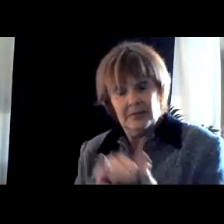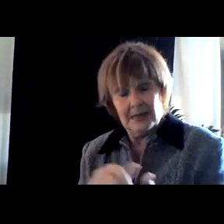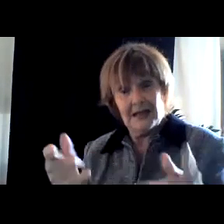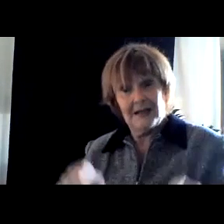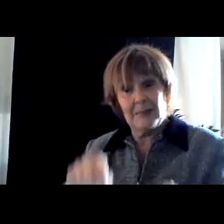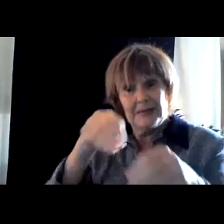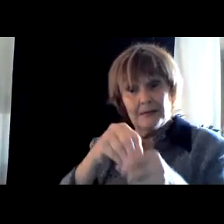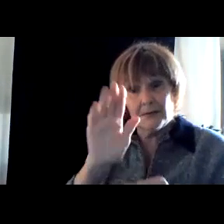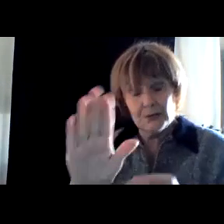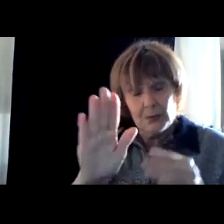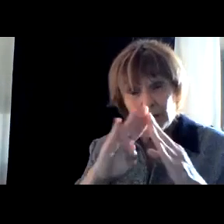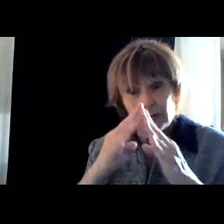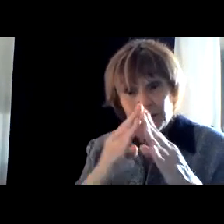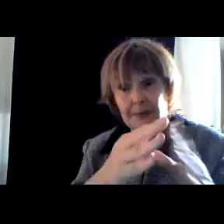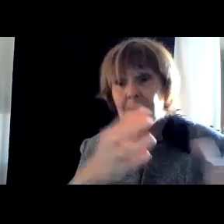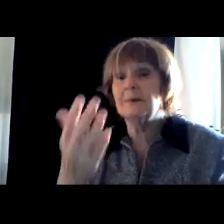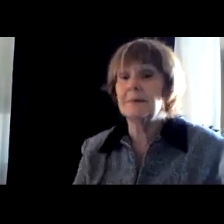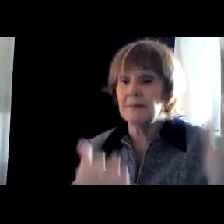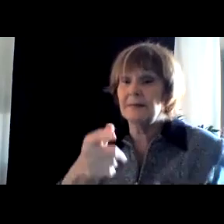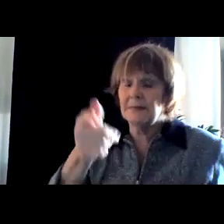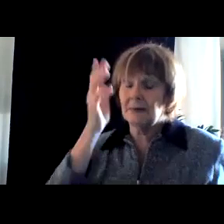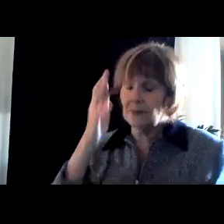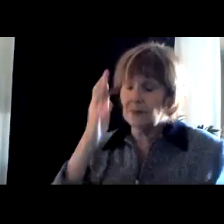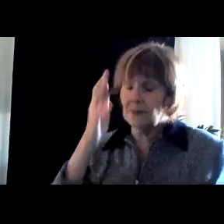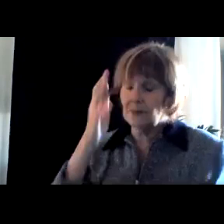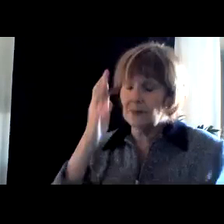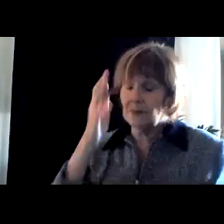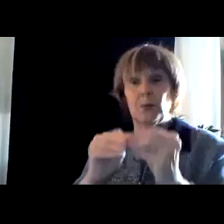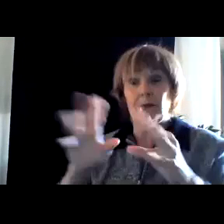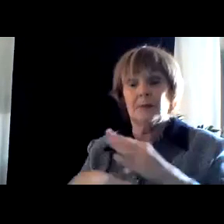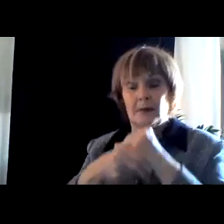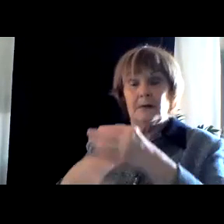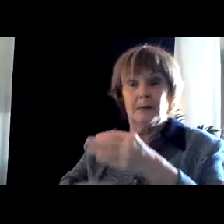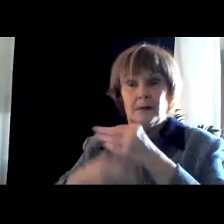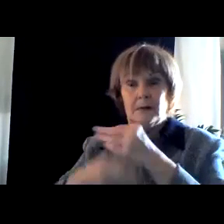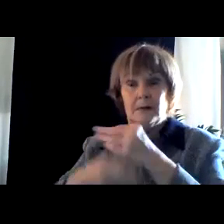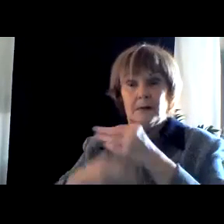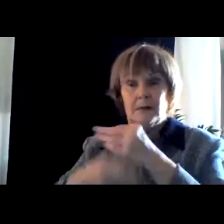because they may cause additional degradation that make disasters more destructive to communities